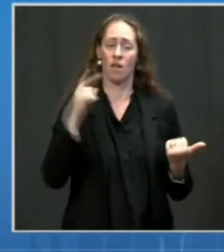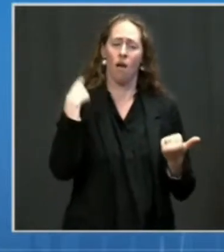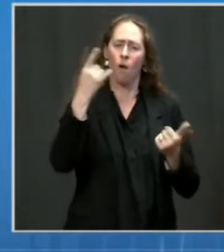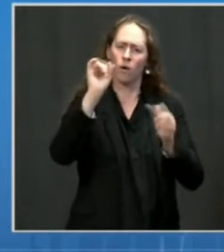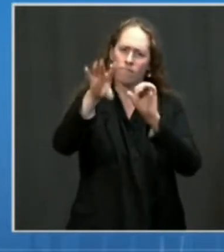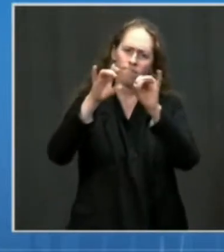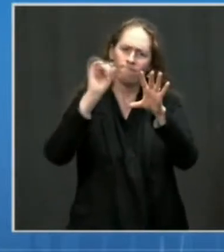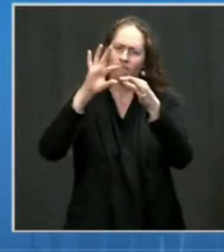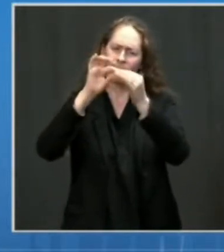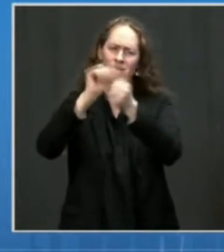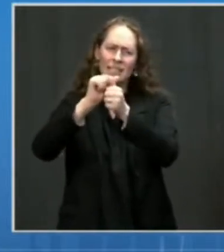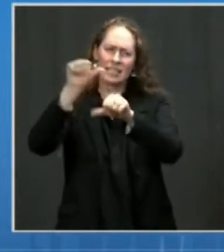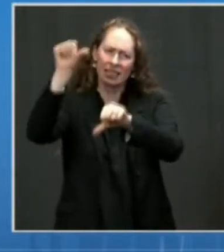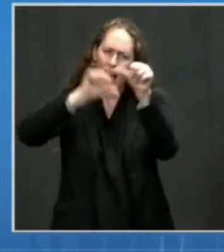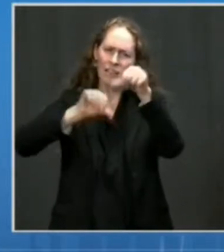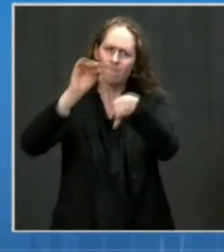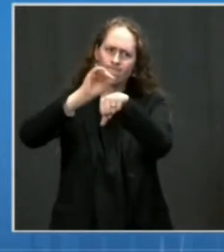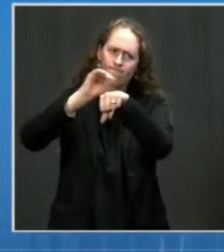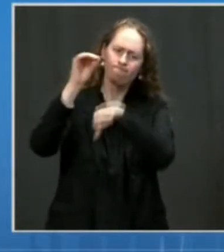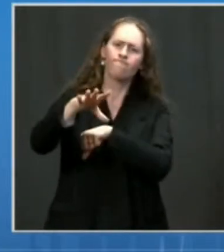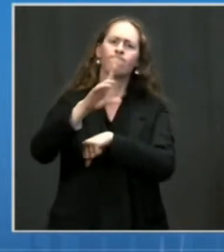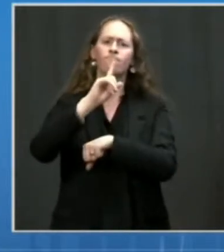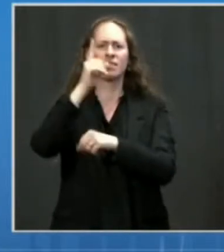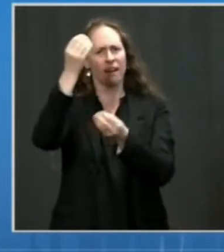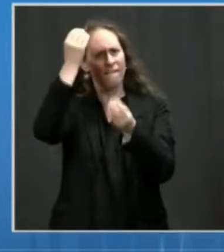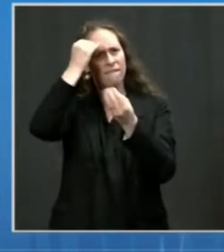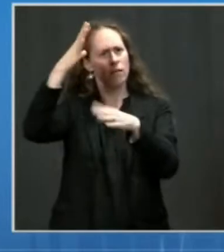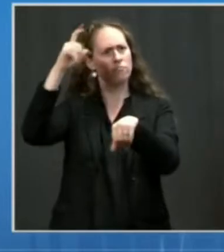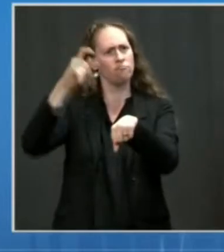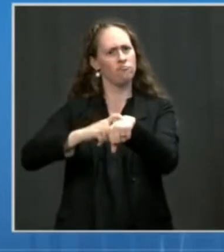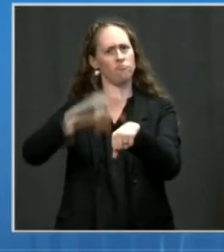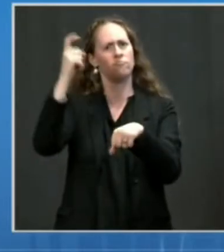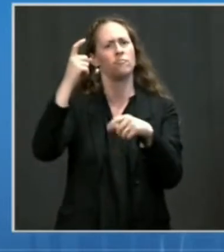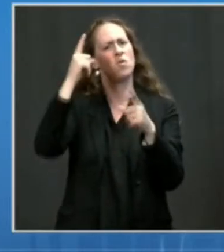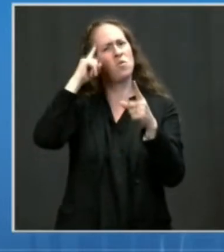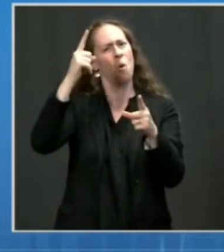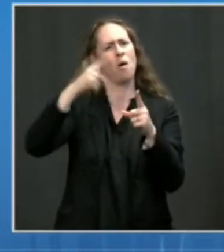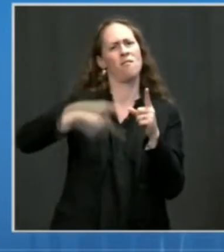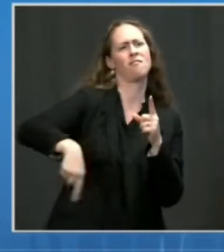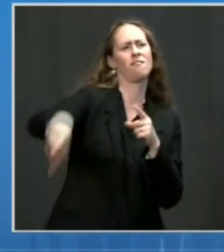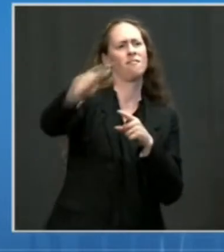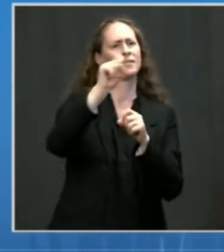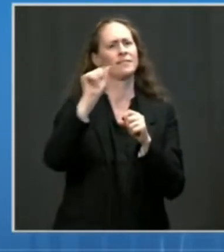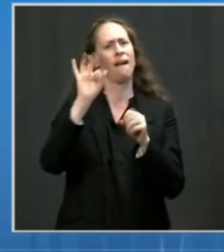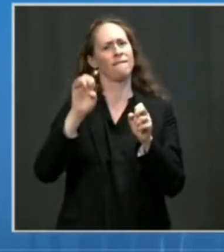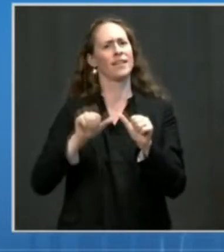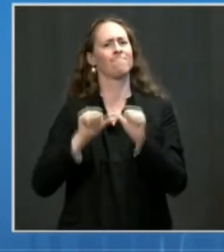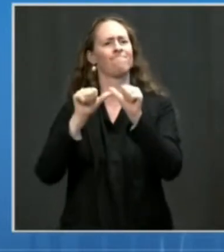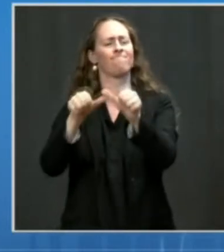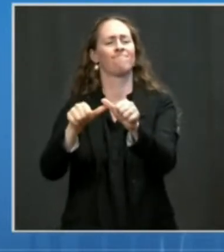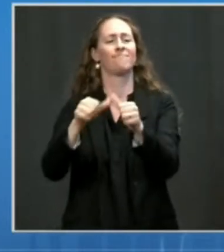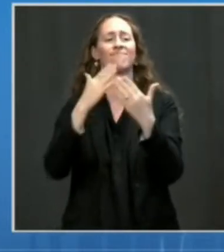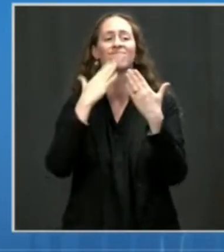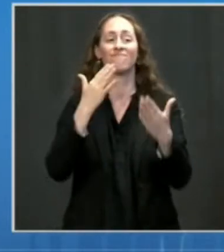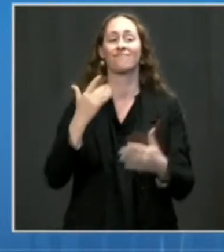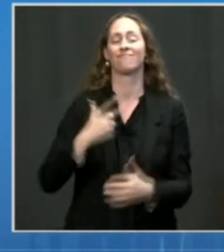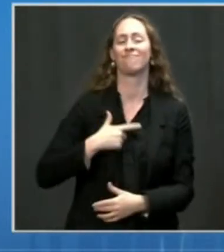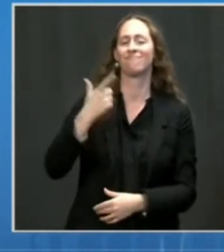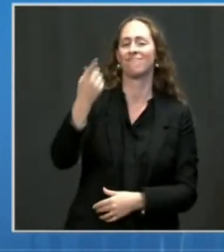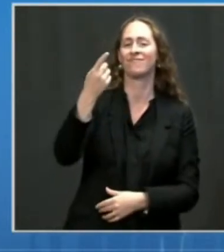FINALLY, WE STAND HERE WITH YOU, PROVIDING SCIENCE AND UPDATING GUIDANCE IN REAL-TIME TO KEEP YOU AND YOUR FAMILIES SAFE.